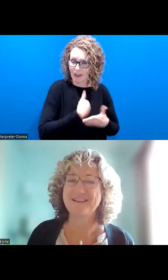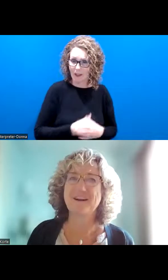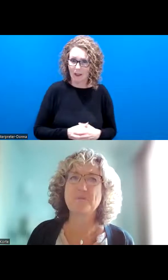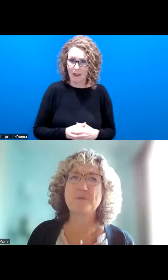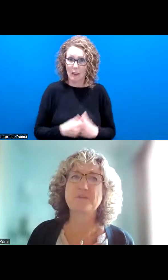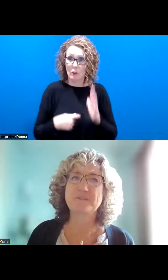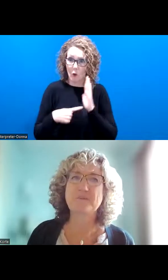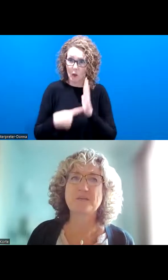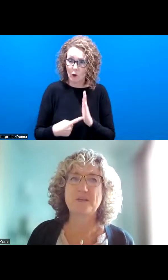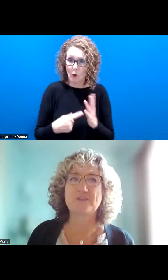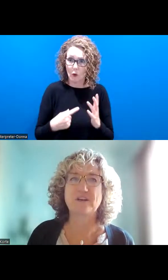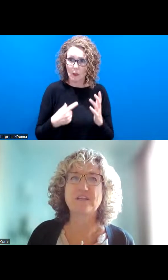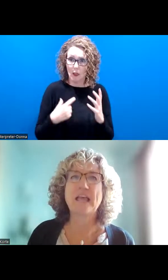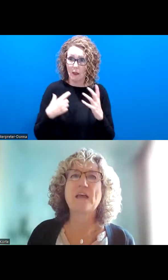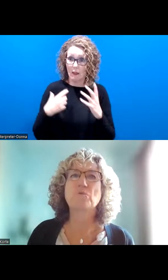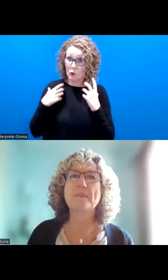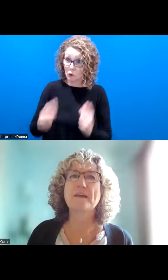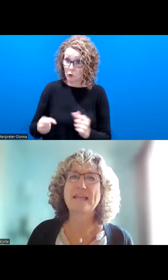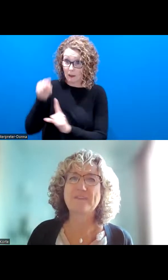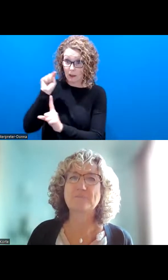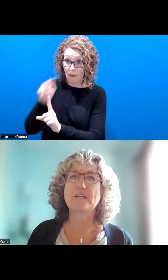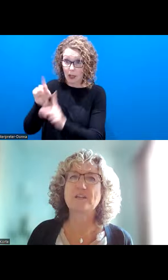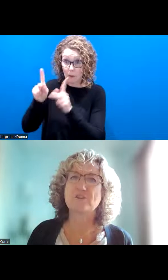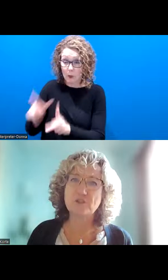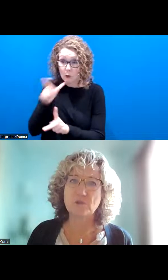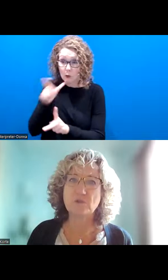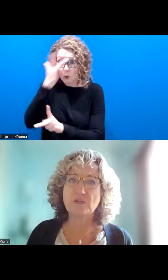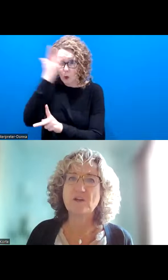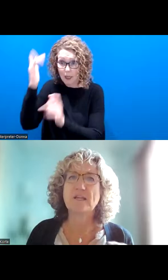to the full WA Cares benefit of $36,500